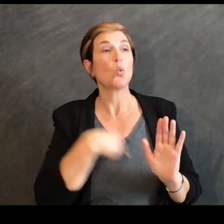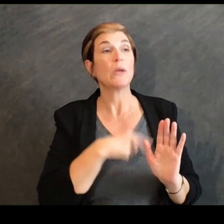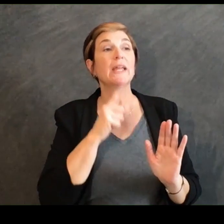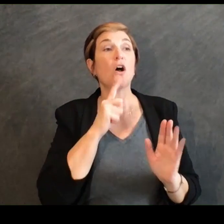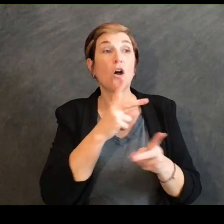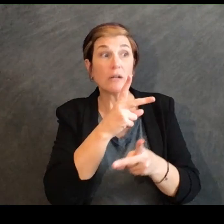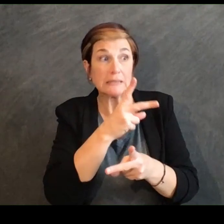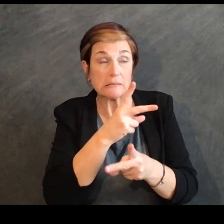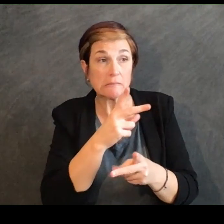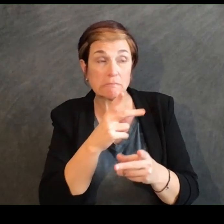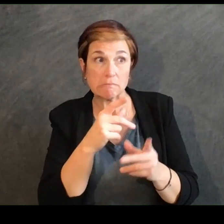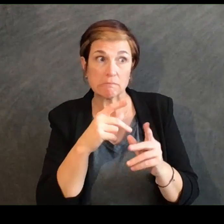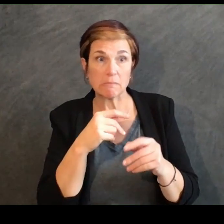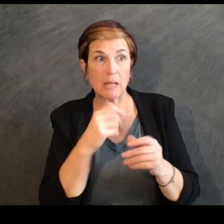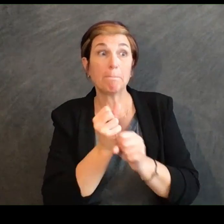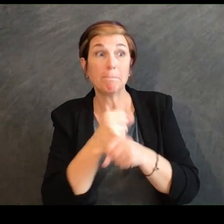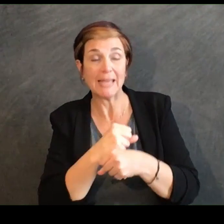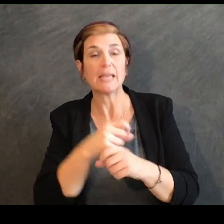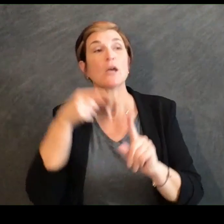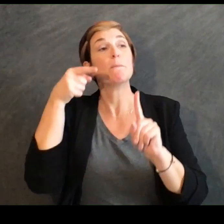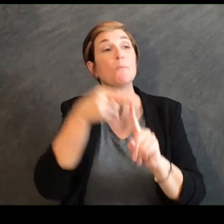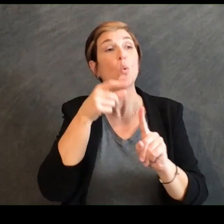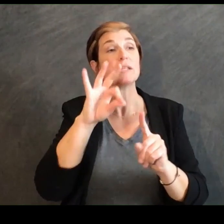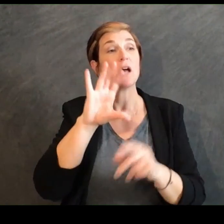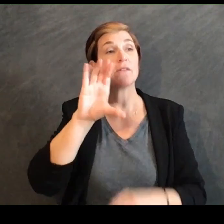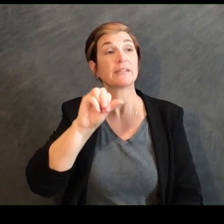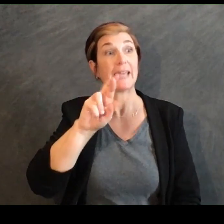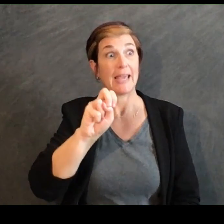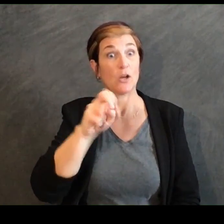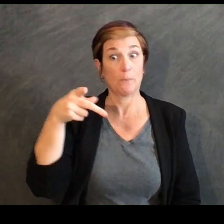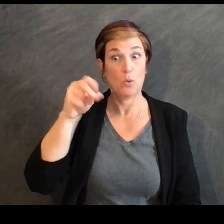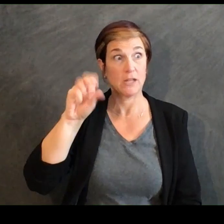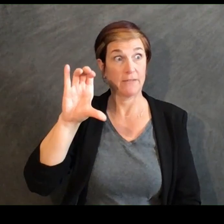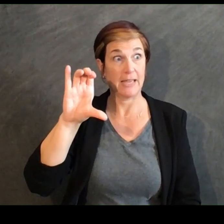have to realize point-of-care tests take six months or more to develop so we're